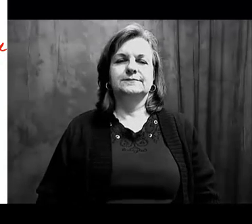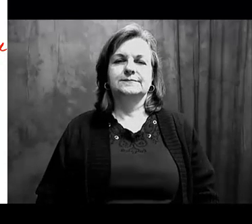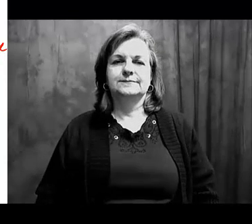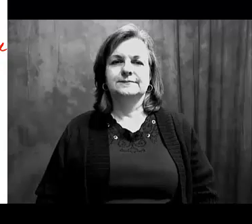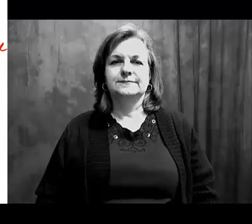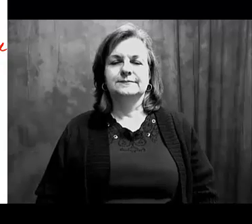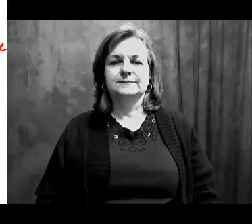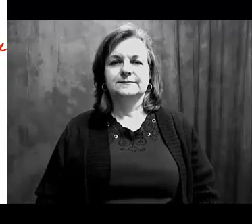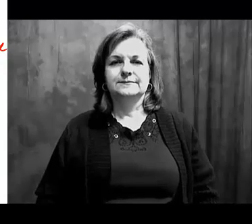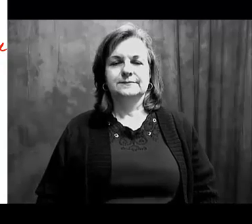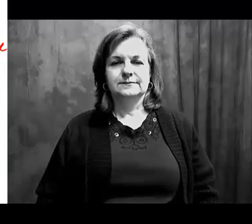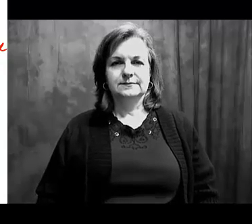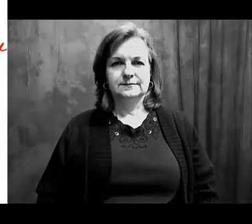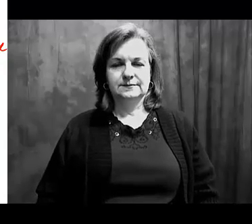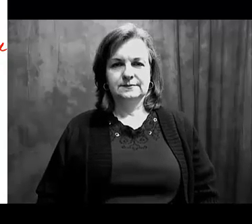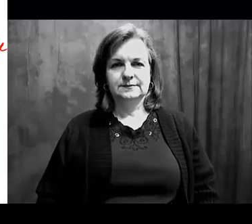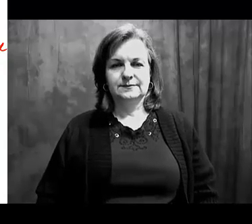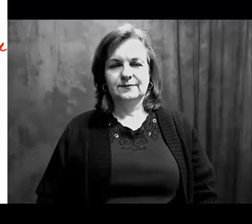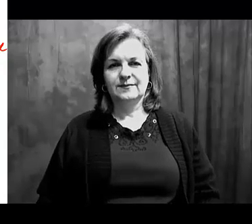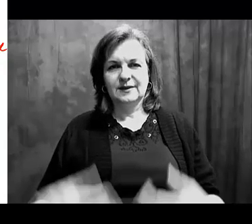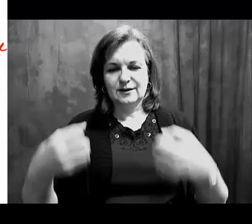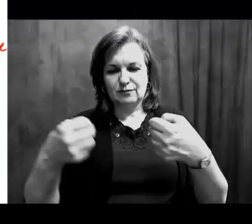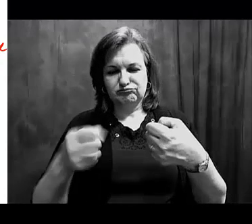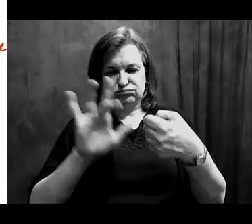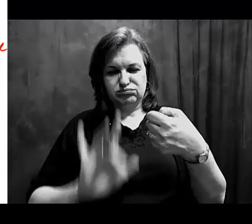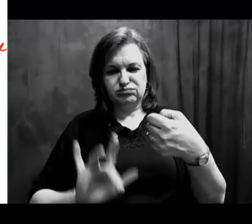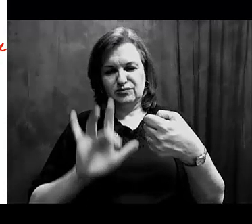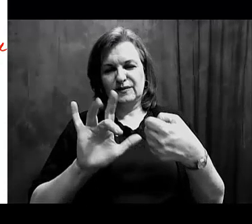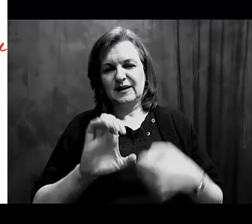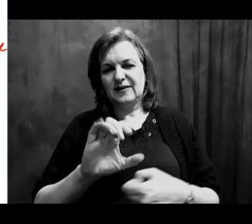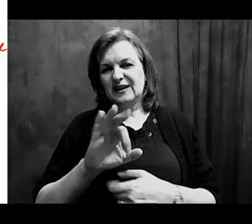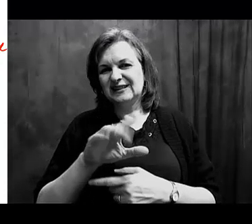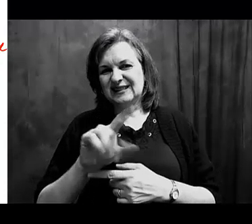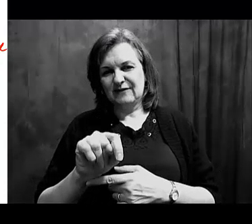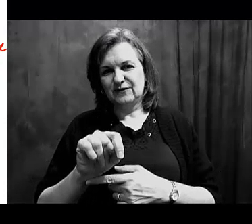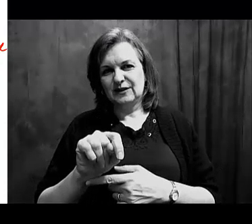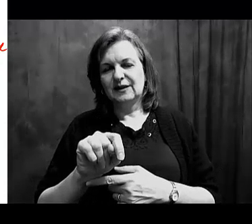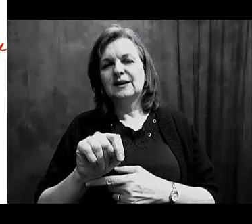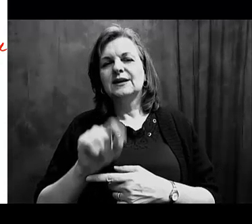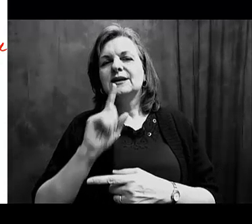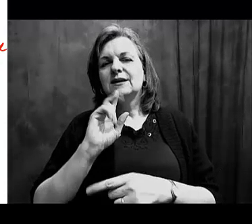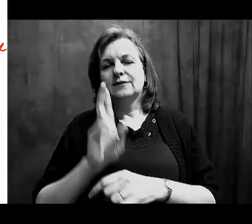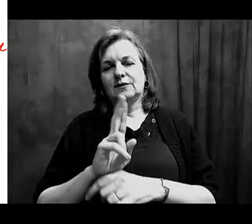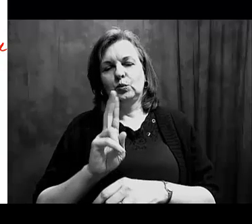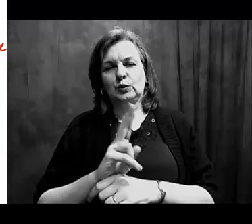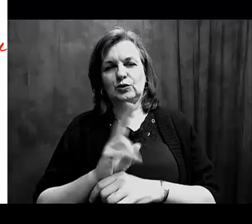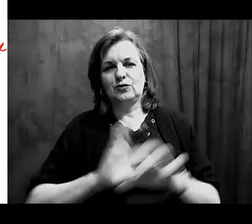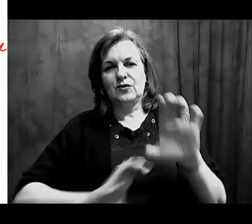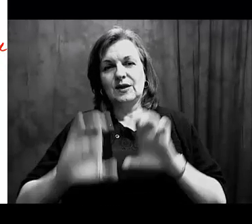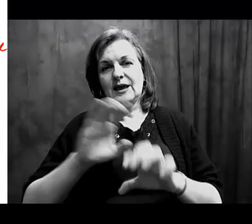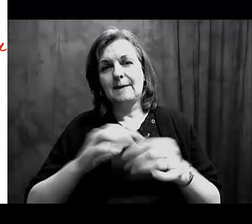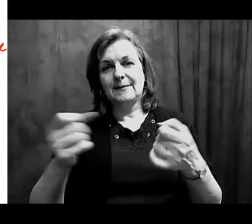this synaptic cleft is what we have to get across and the chemical signal is a much more efficient way to do this